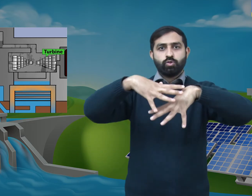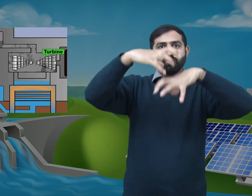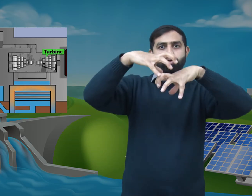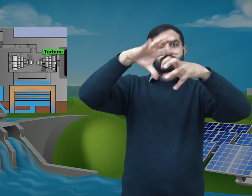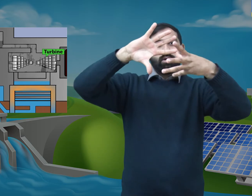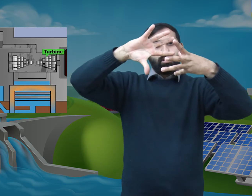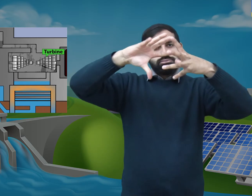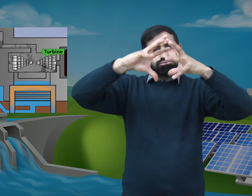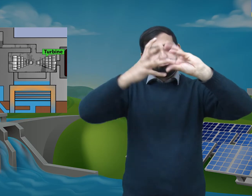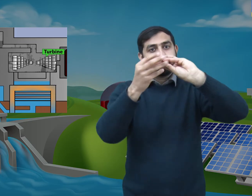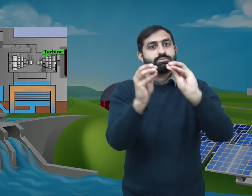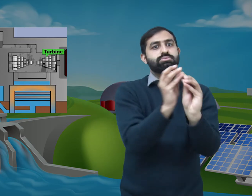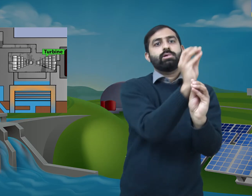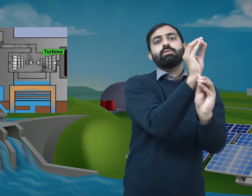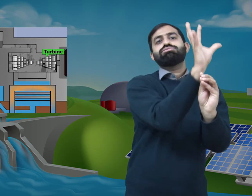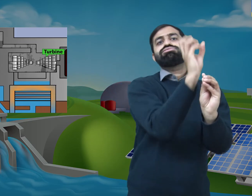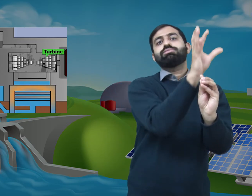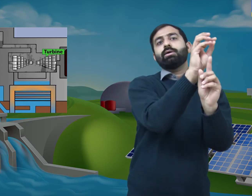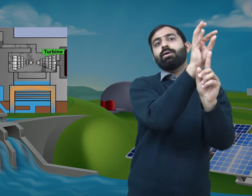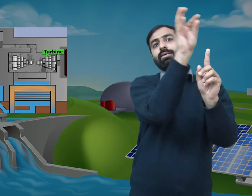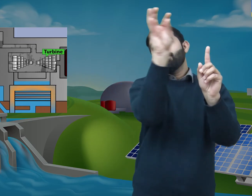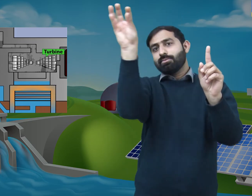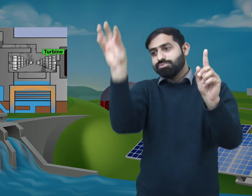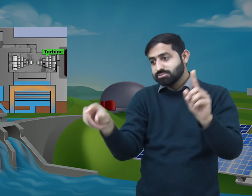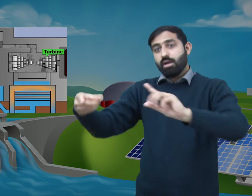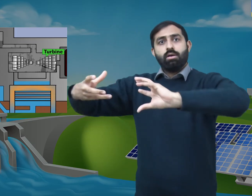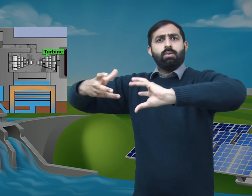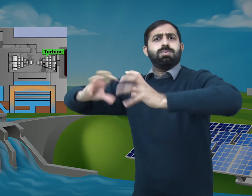The force of the fluid on the blades spins the rotor shaft of the generator